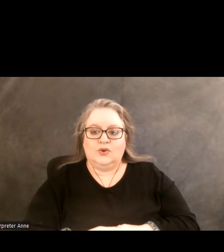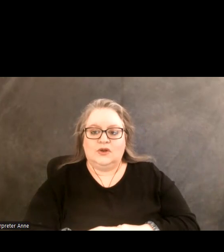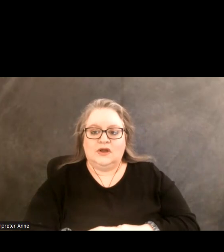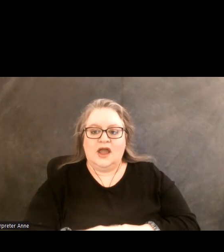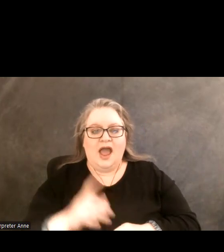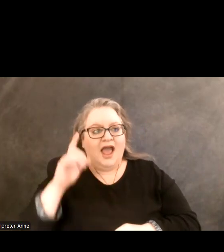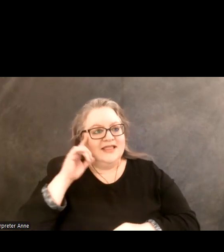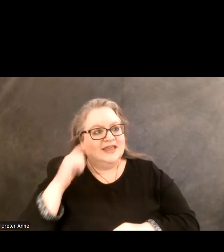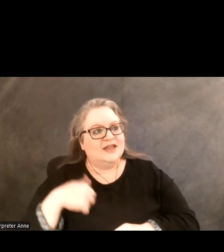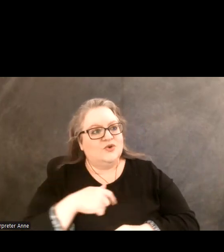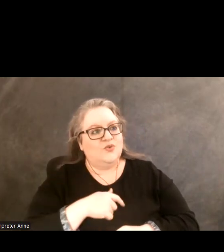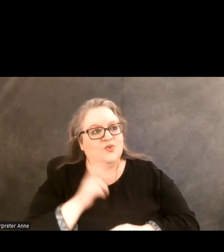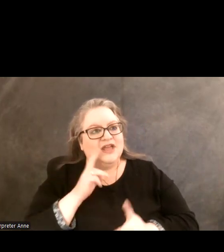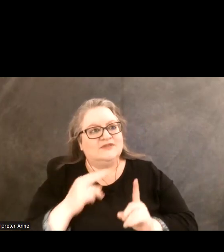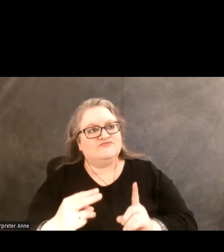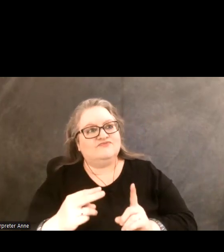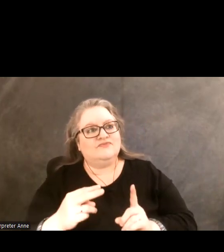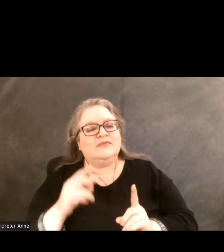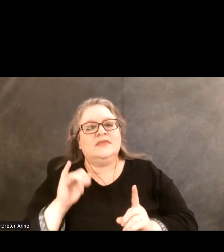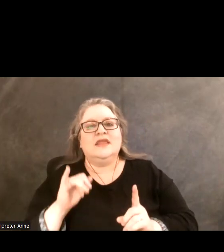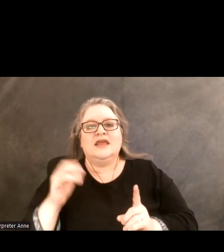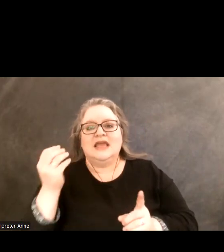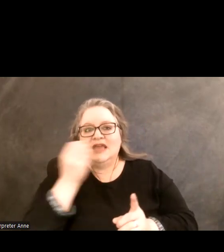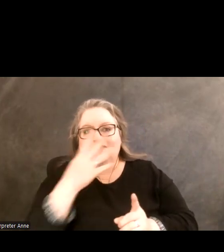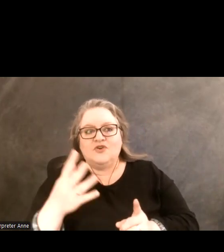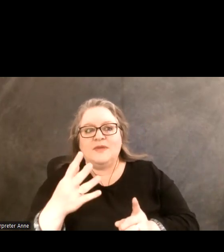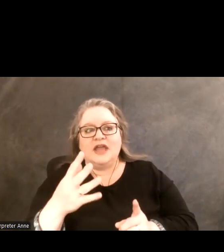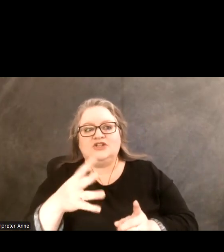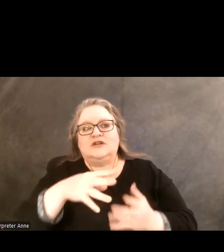it as information to make things better in the future or